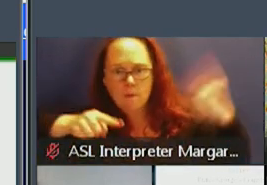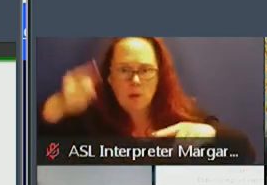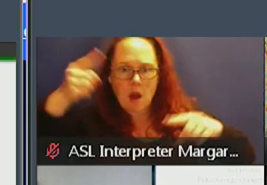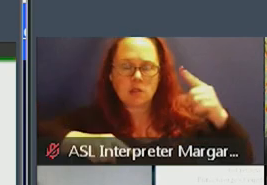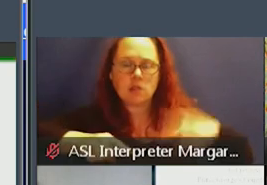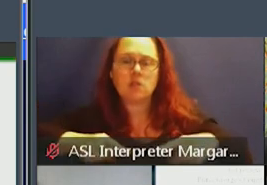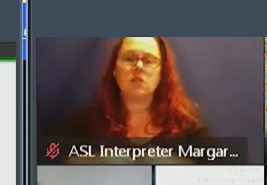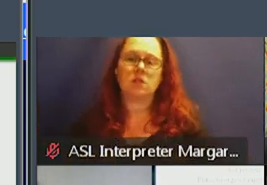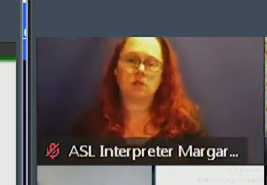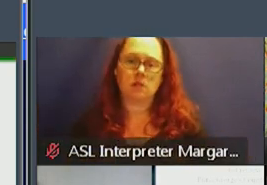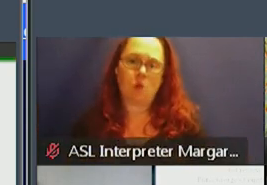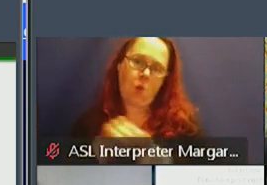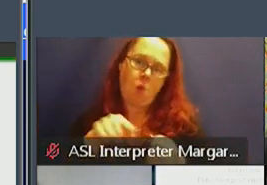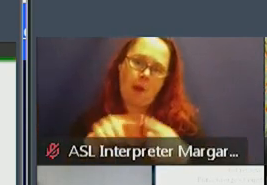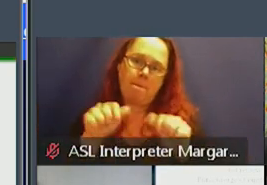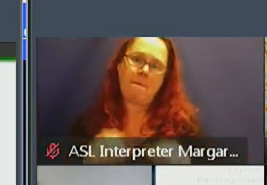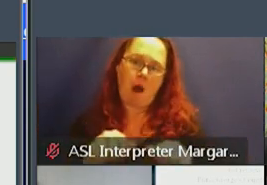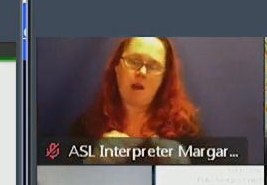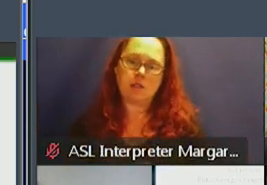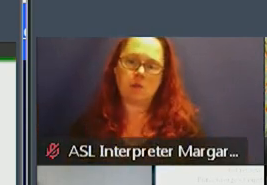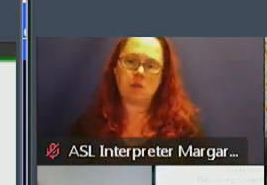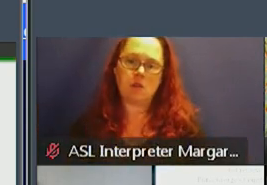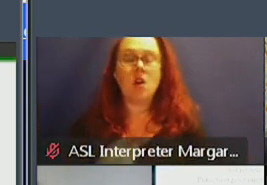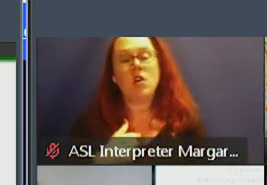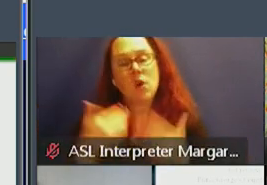wherever possible. So I just wanted, I just want to thank you. Thank you.